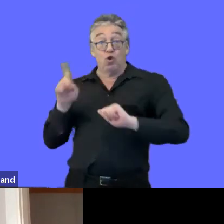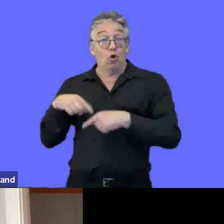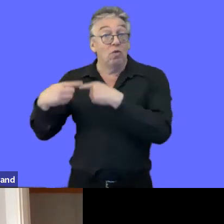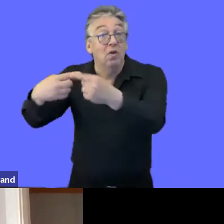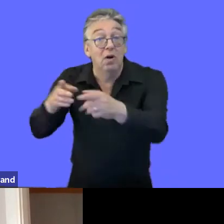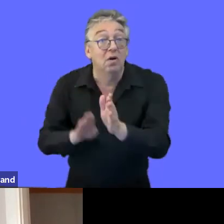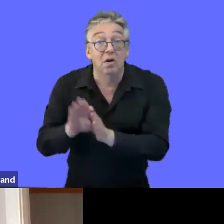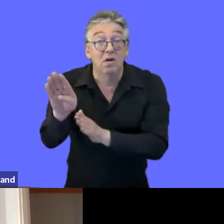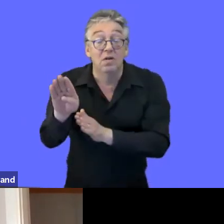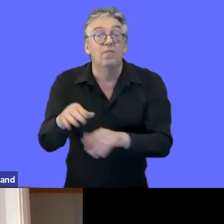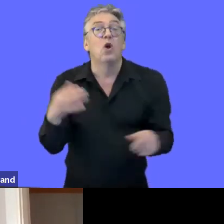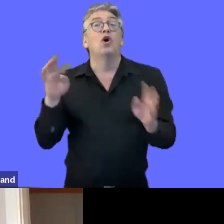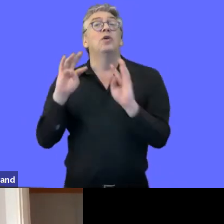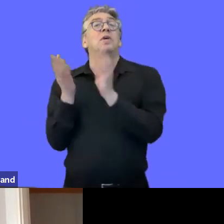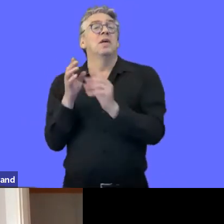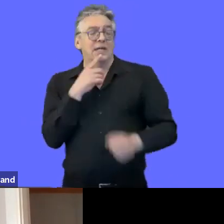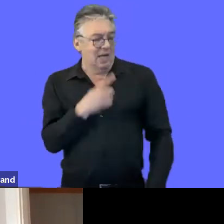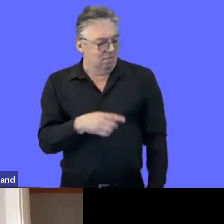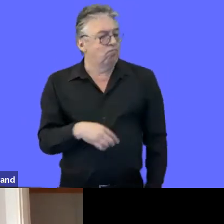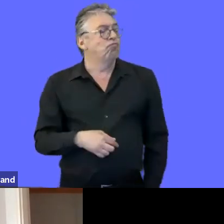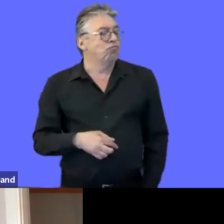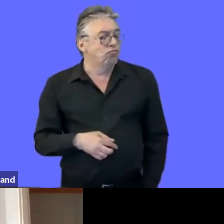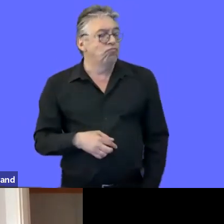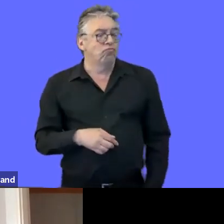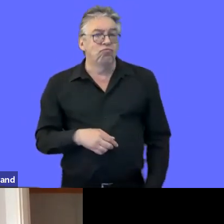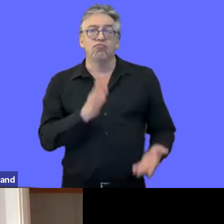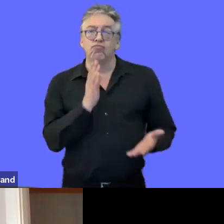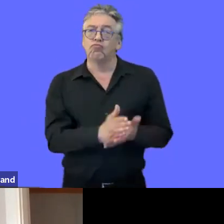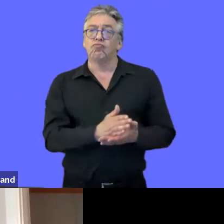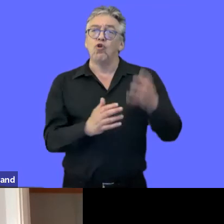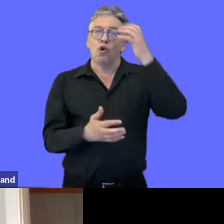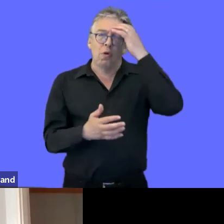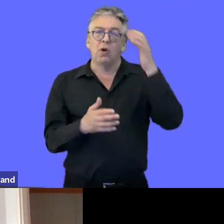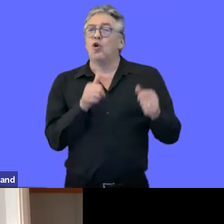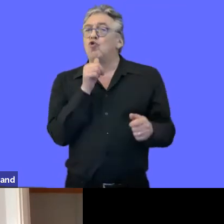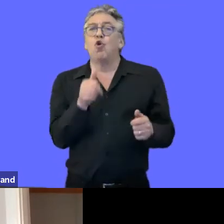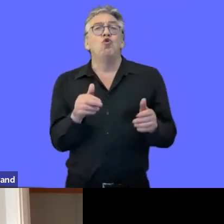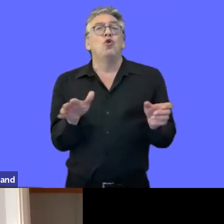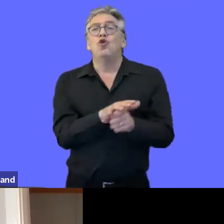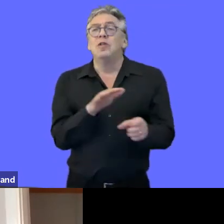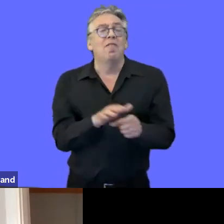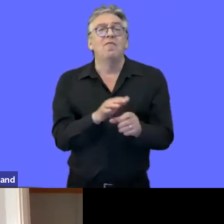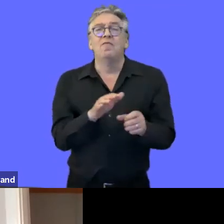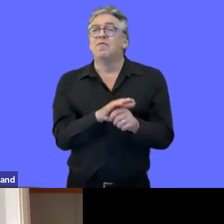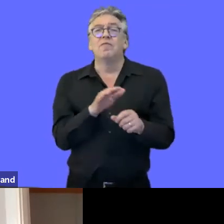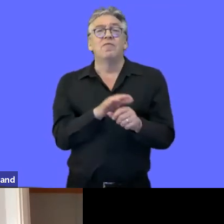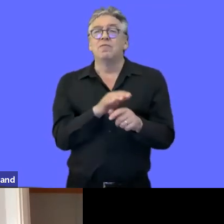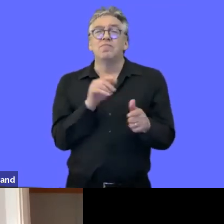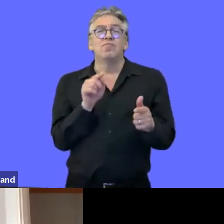The evidence showed insufficient progress both on dismantling the system of guardianship and achieving community living.